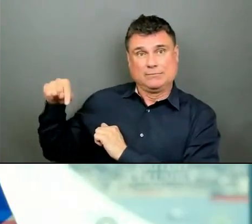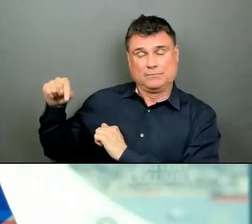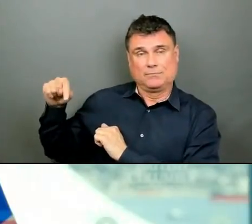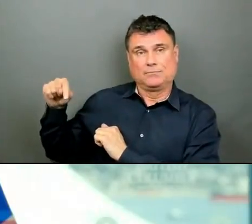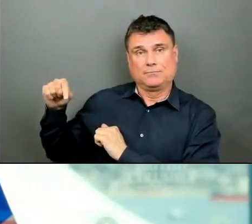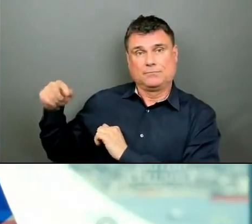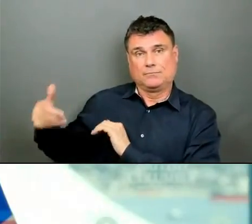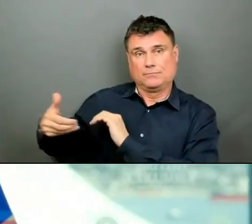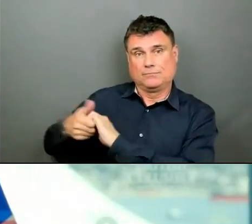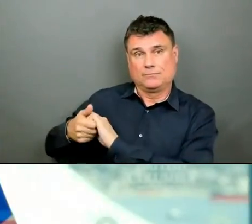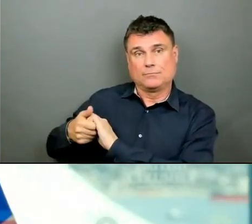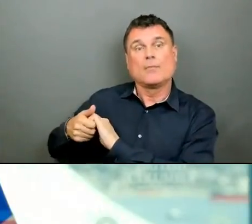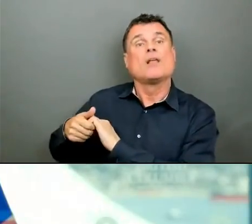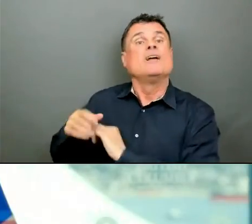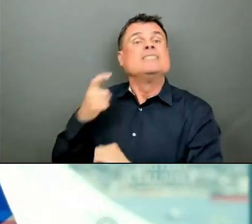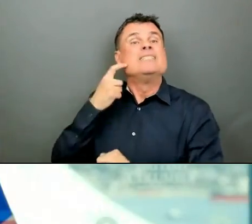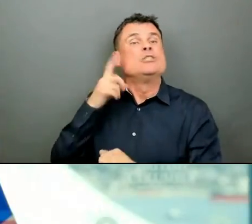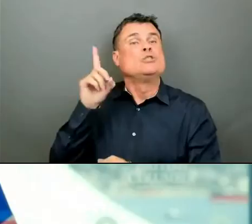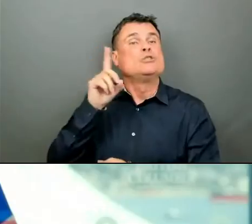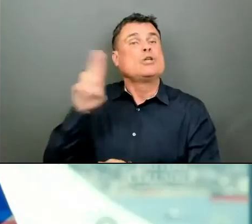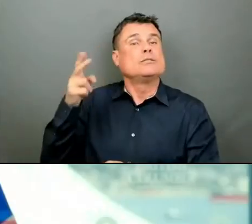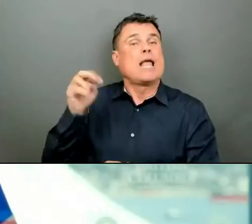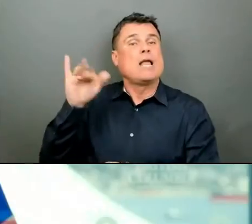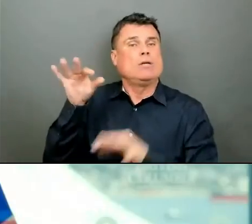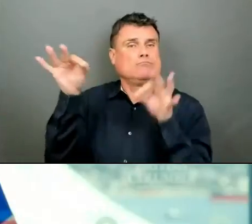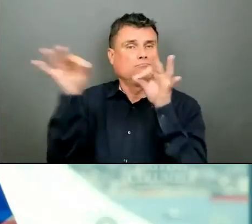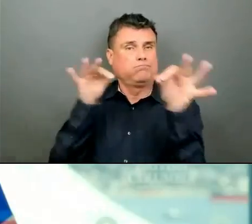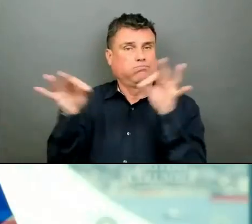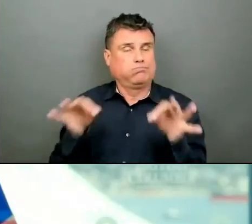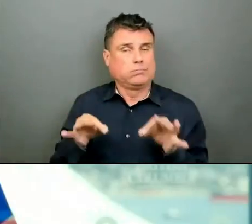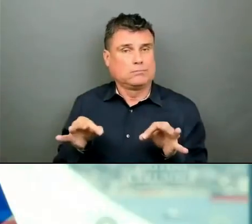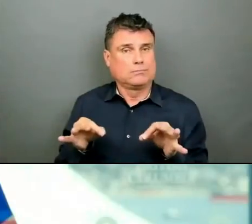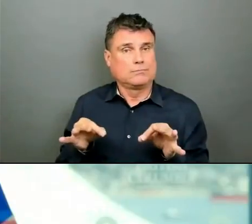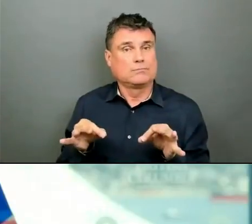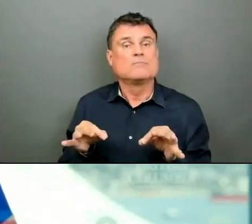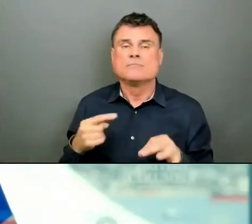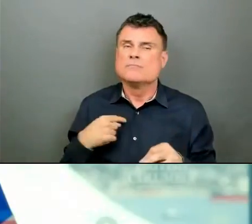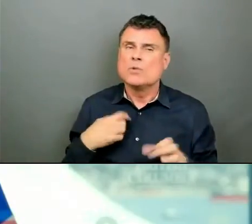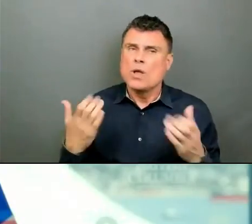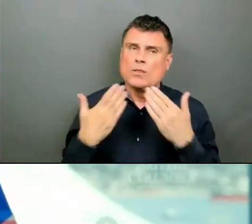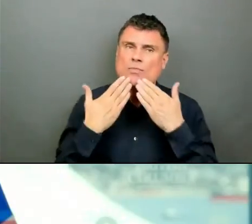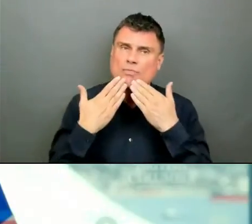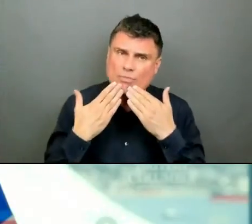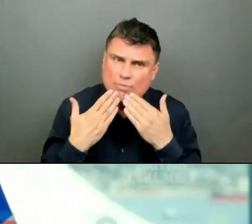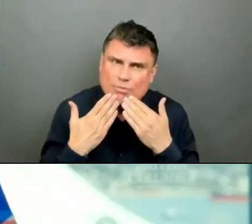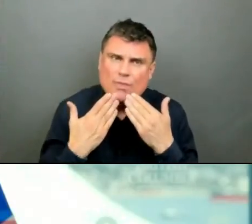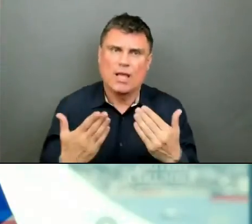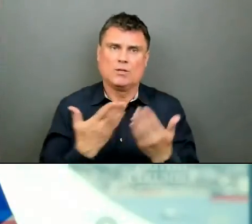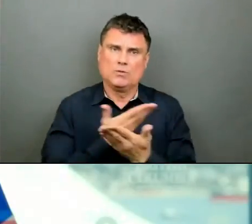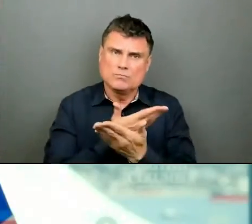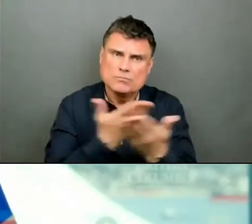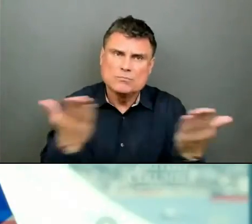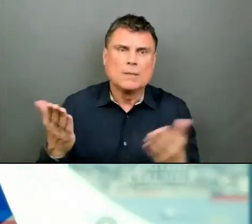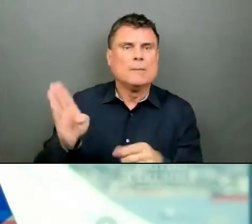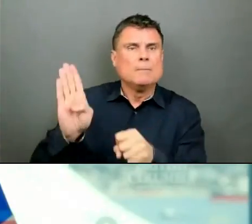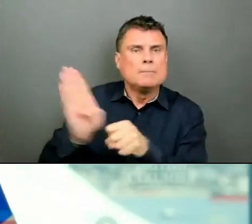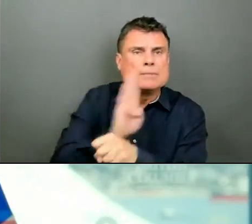I express my appreciation to businesses around the province over the next couple of days we will